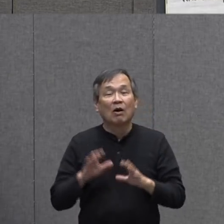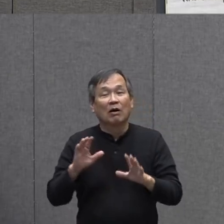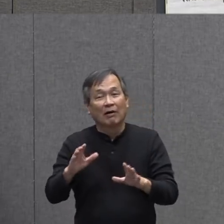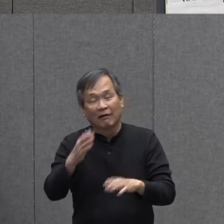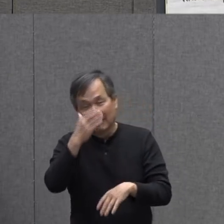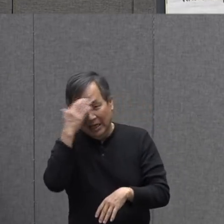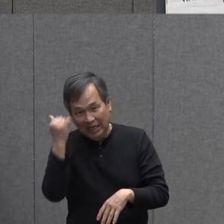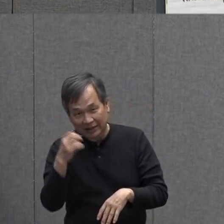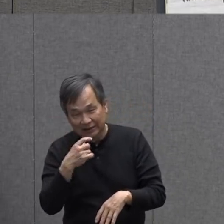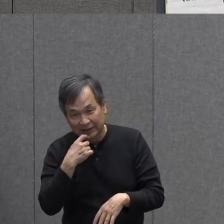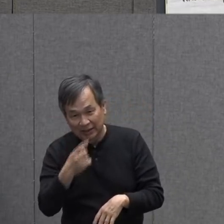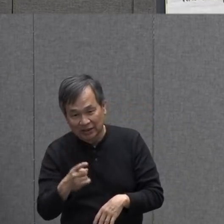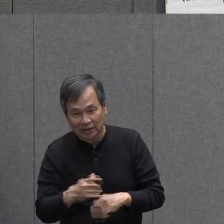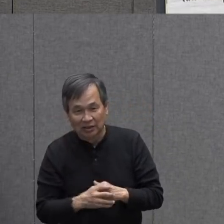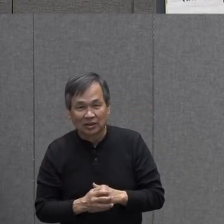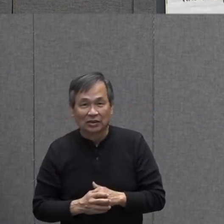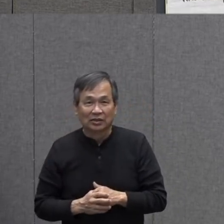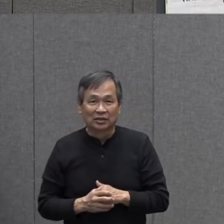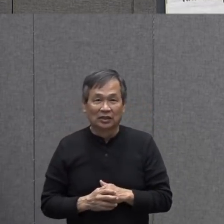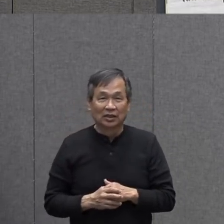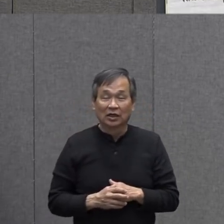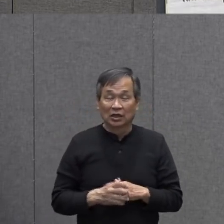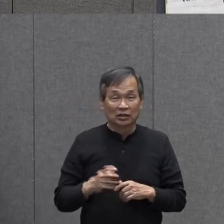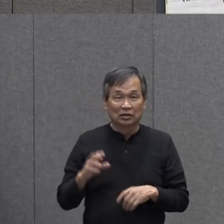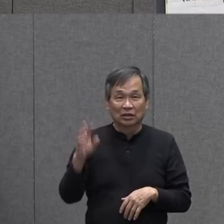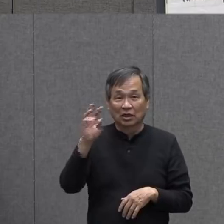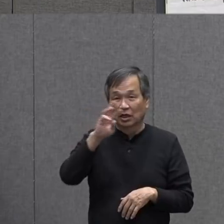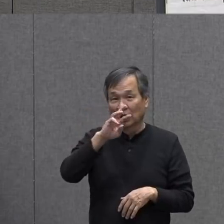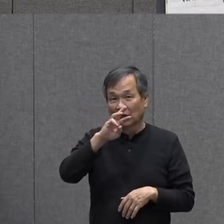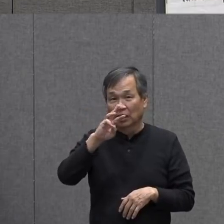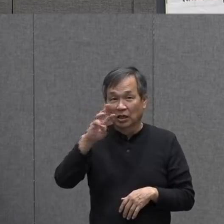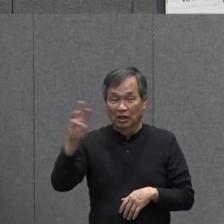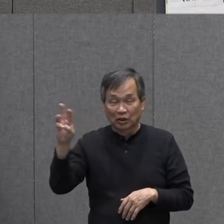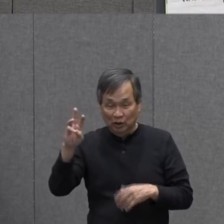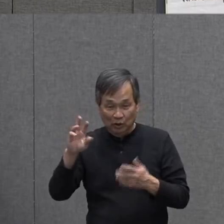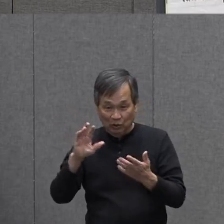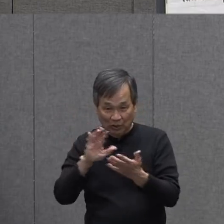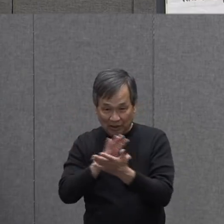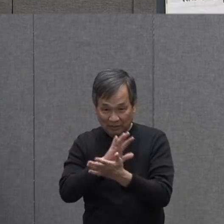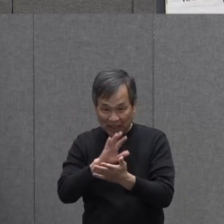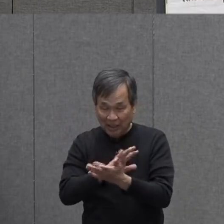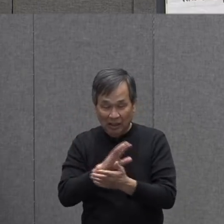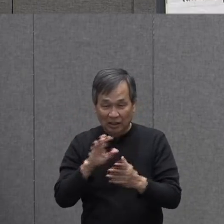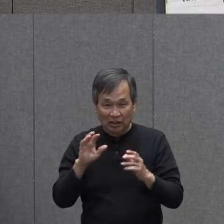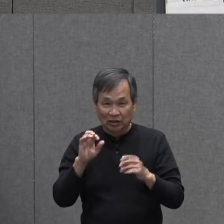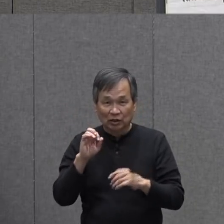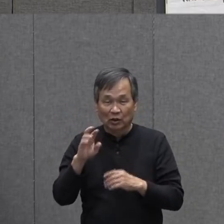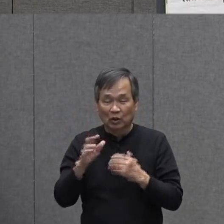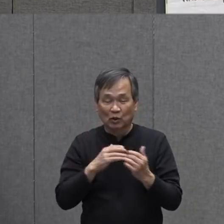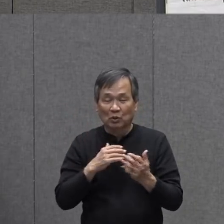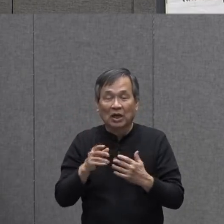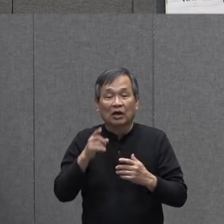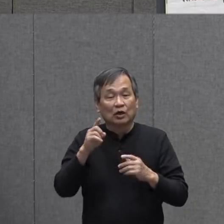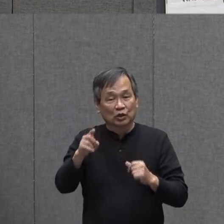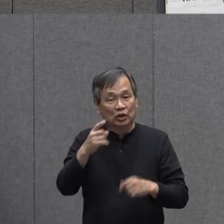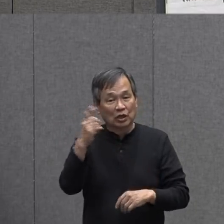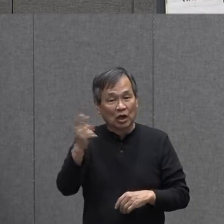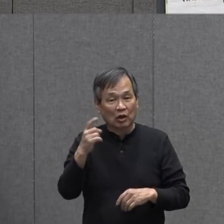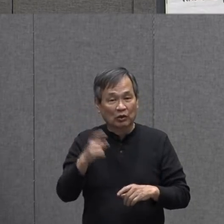that of course you can pause me on the TV, pull it up, do the math before we go over it together, if you would like to do that.